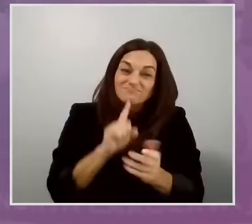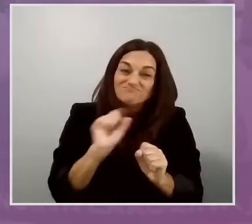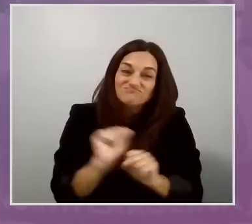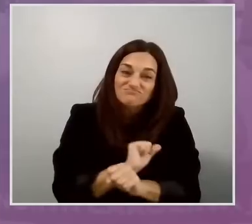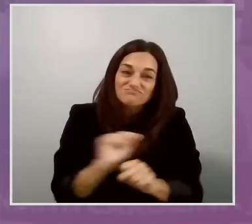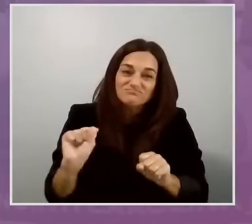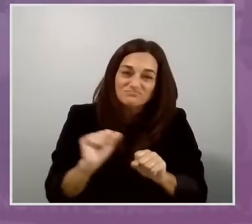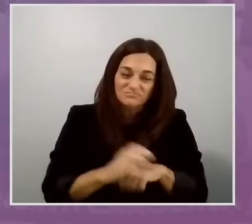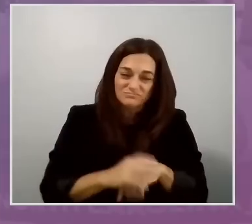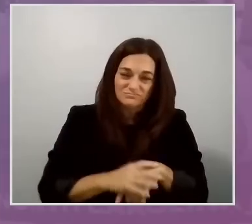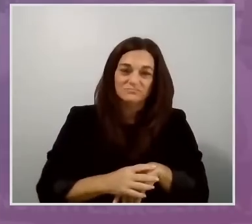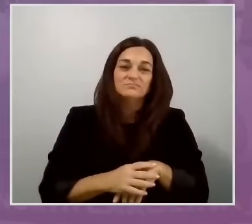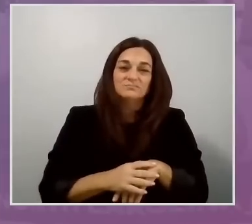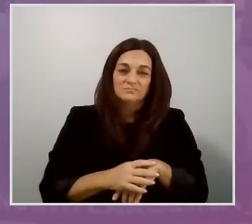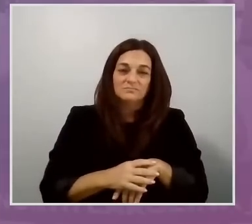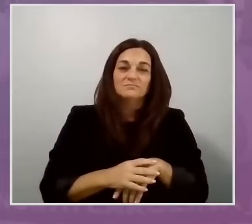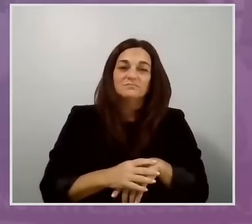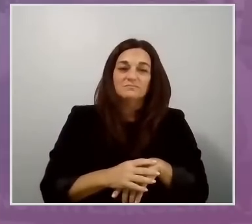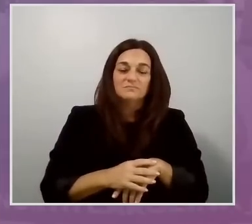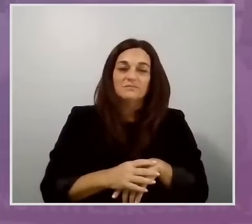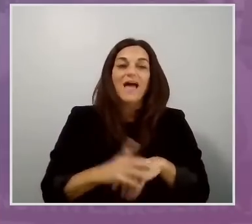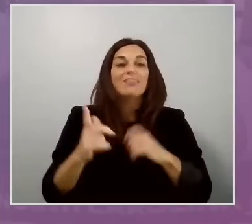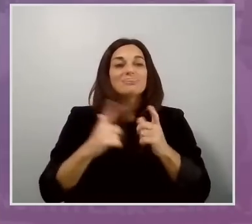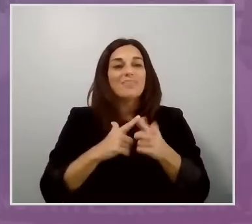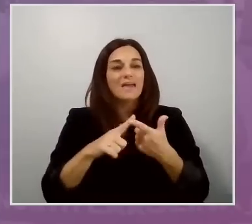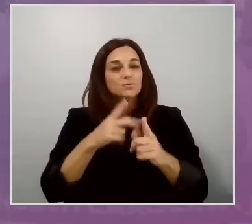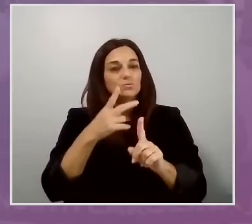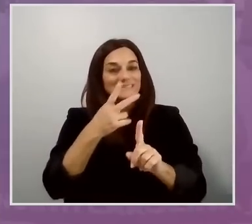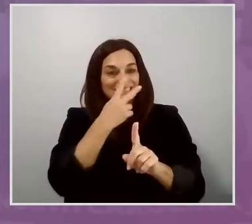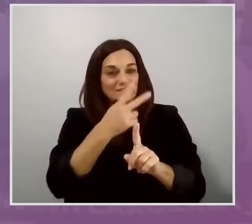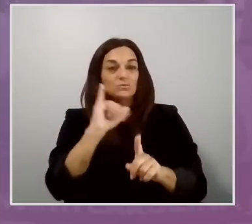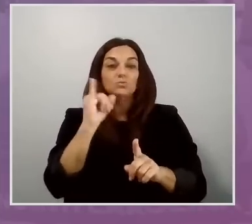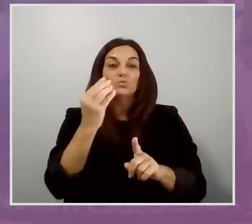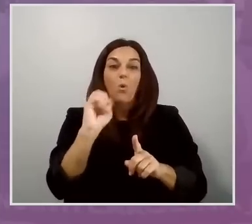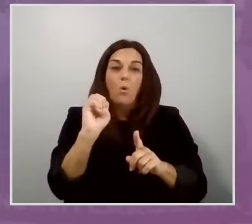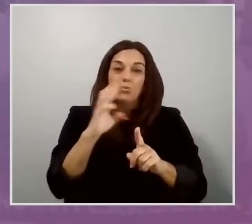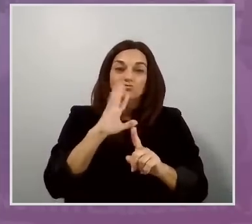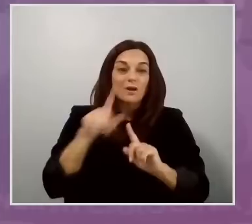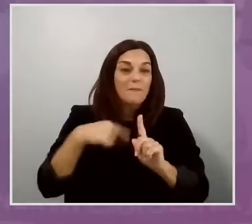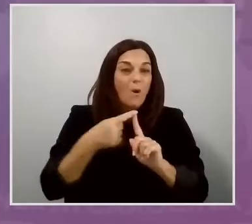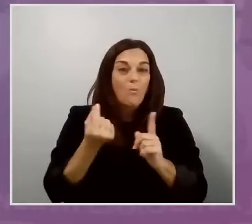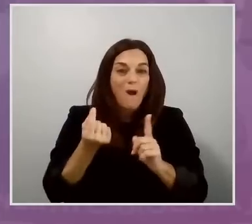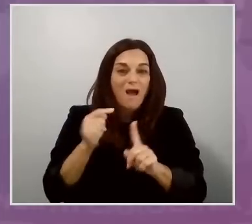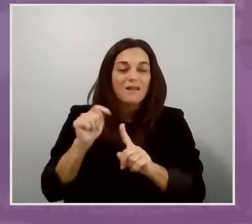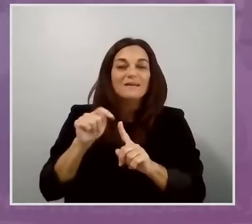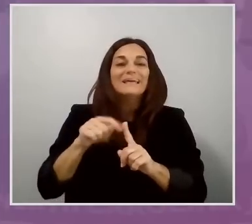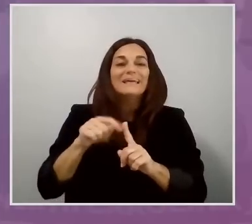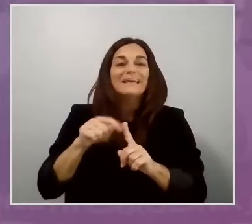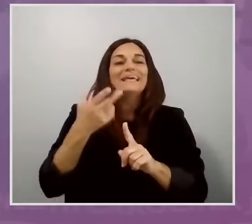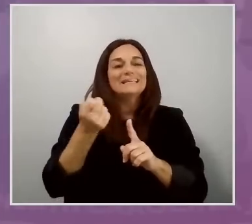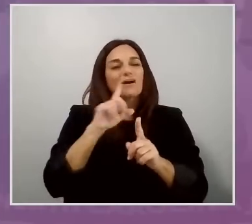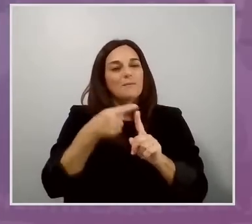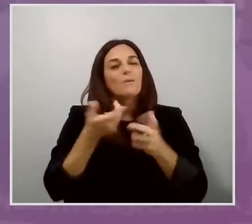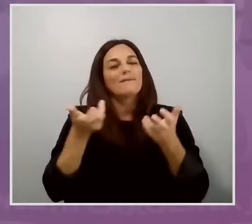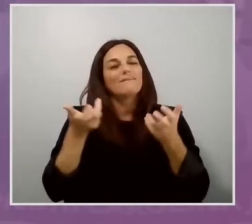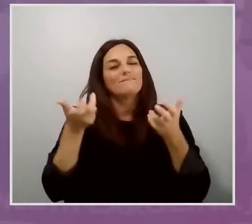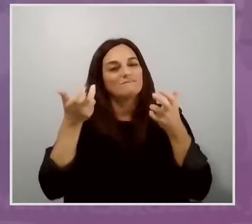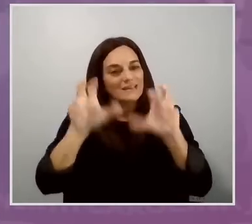REALITIES. THESE ARE THE FACTS OF WHAT IS GOING ON. AND THEN YOU LOOK AT WHAT JOE